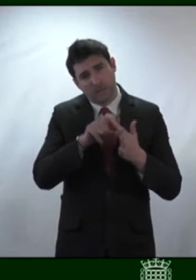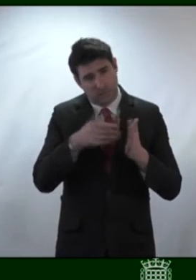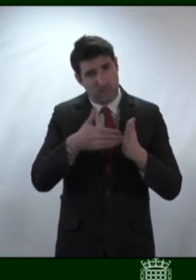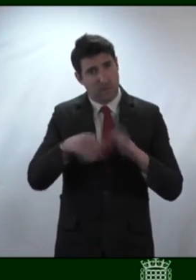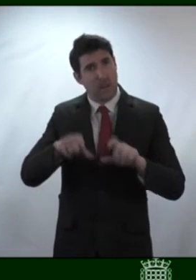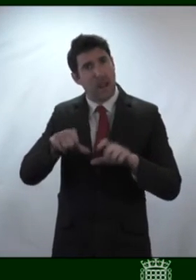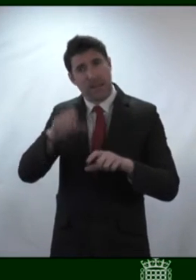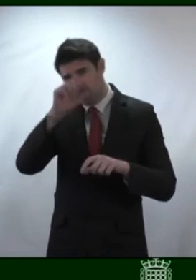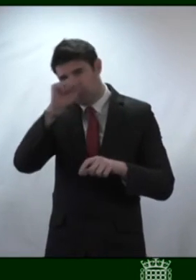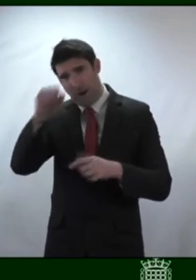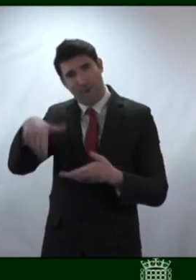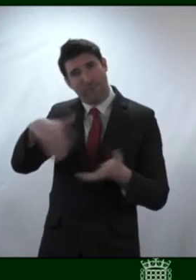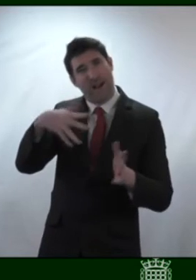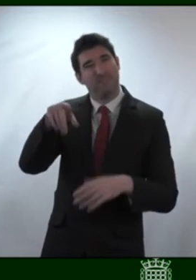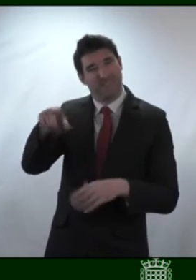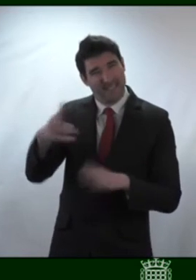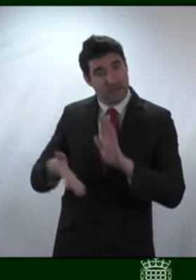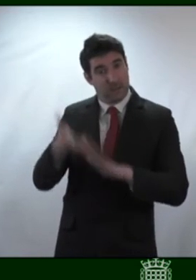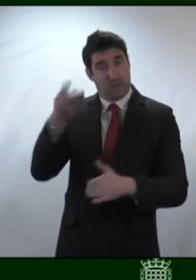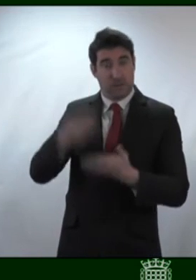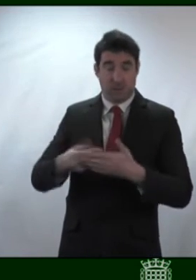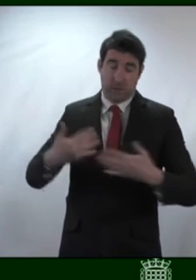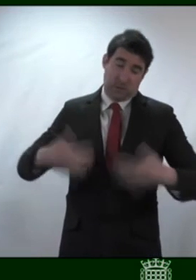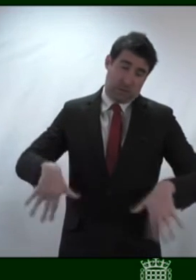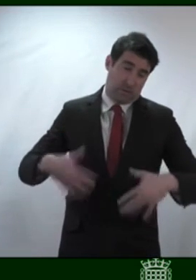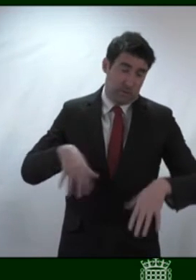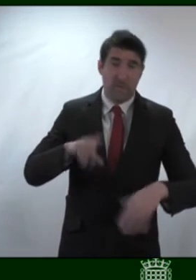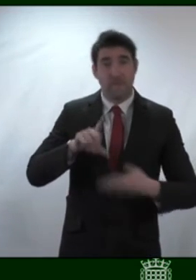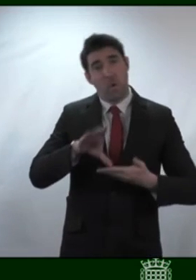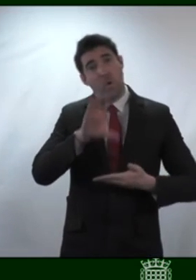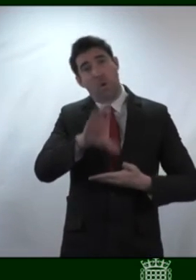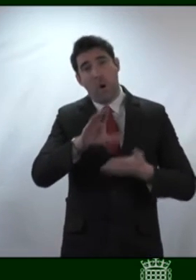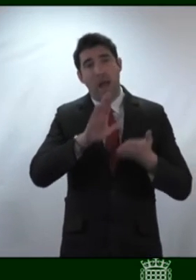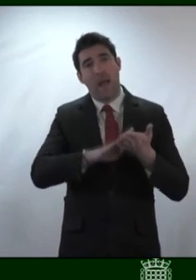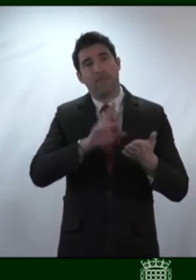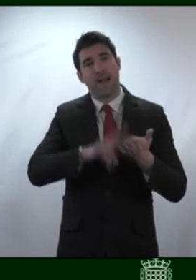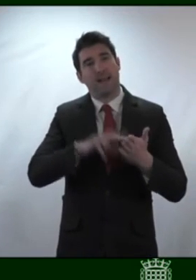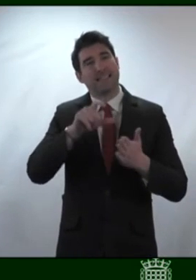Motor Neurone Disease Association by running seven marathons in seven days in honour of